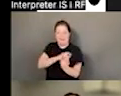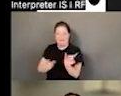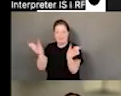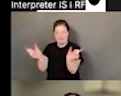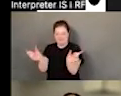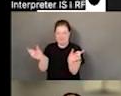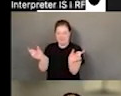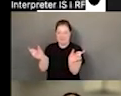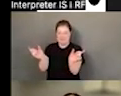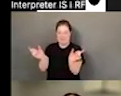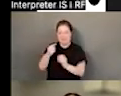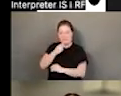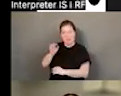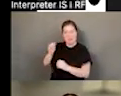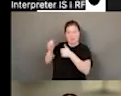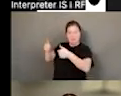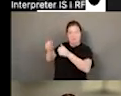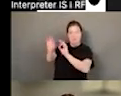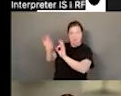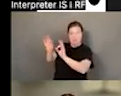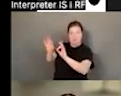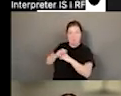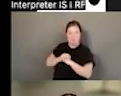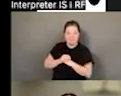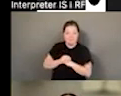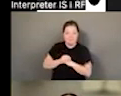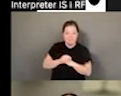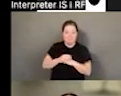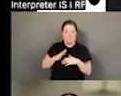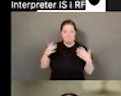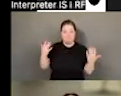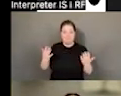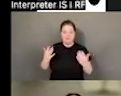We tried both a tooltip solution with an explanation of the word that could